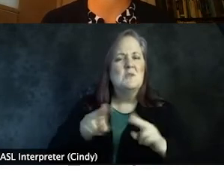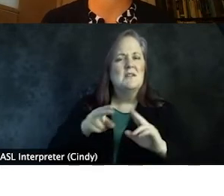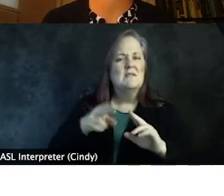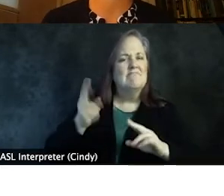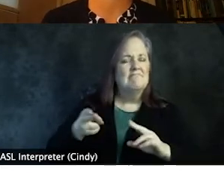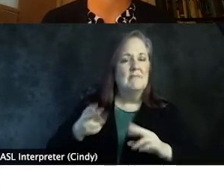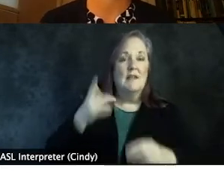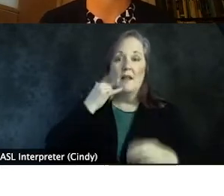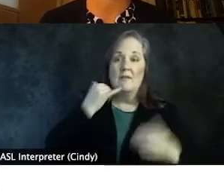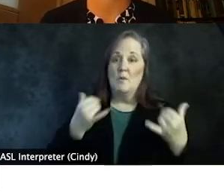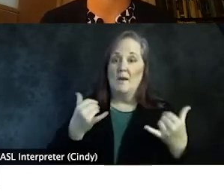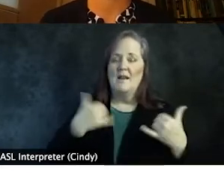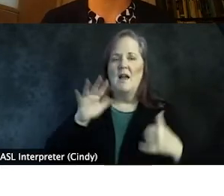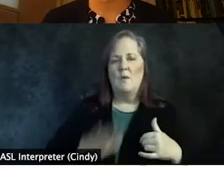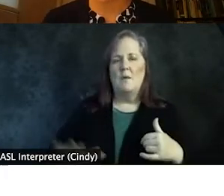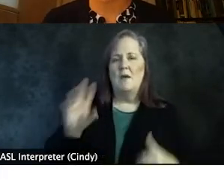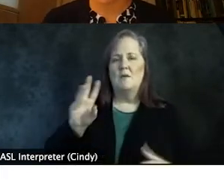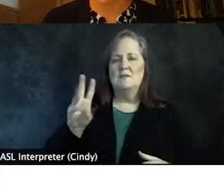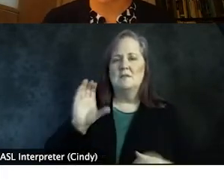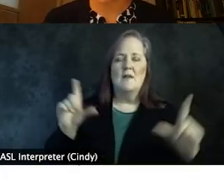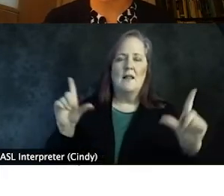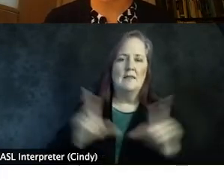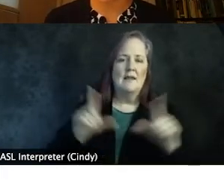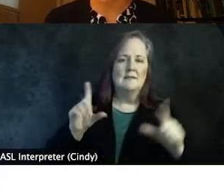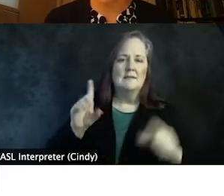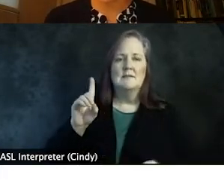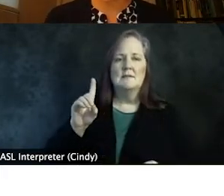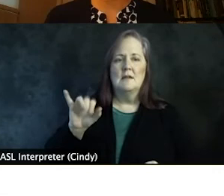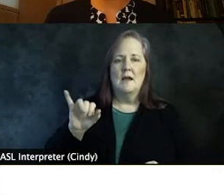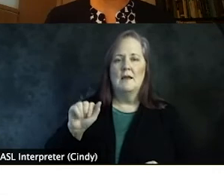that qualifies most patients for Medicare in the long run.